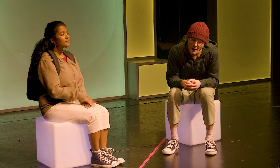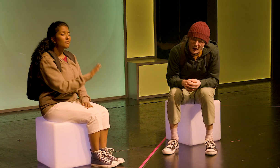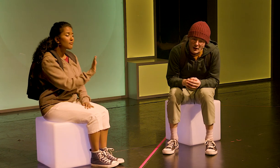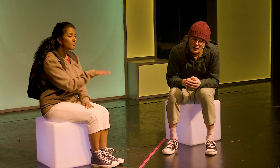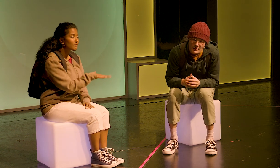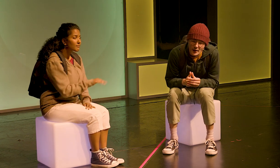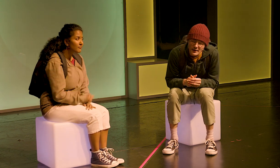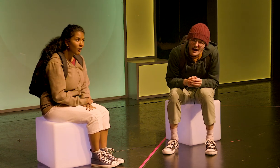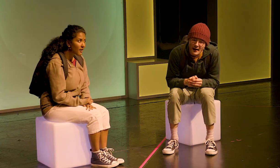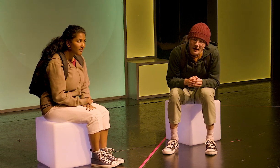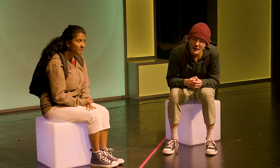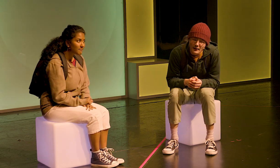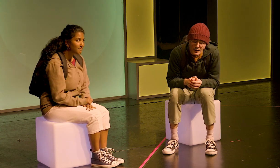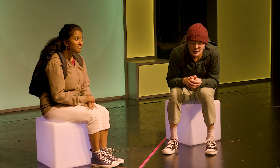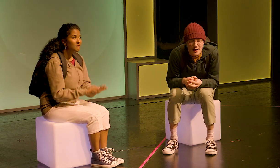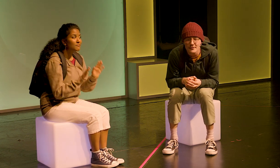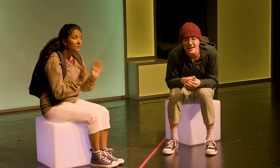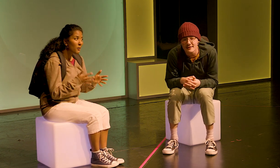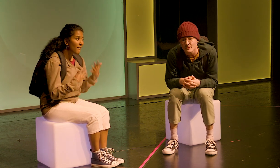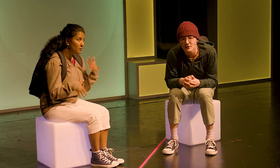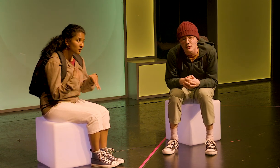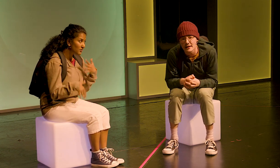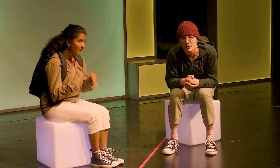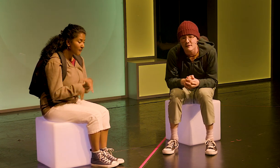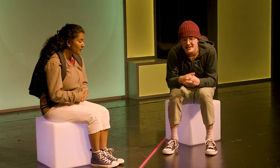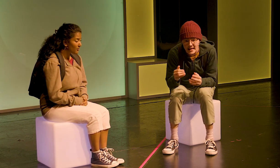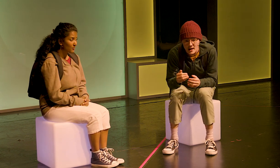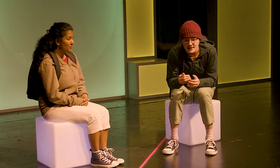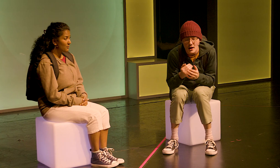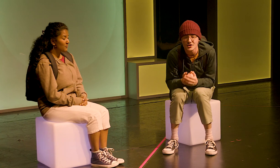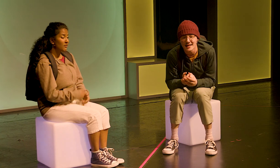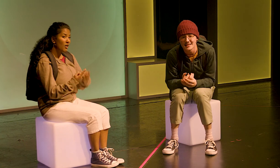curveball. 'Connor, you don't need to be struggling love. You see, our Janice